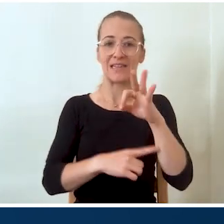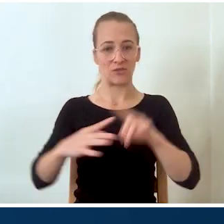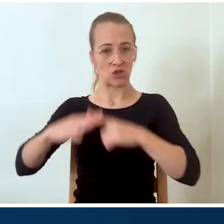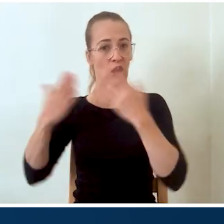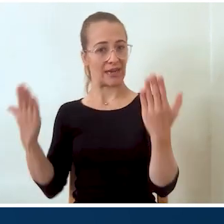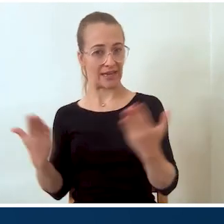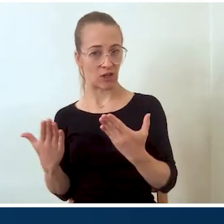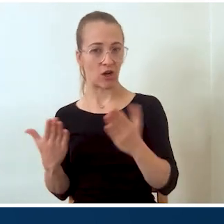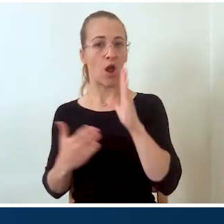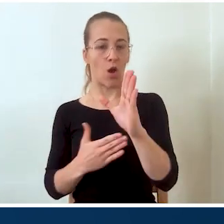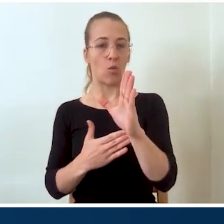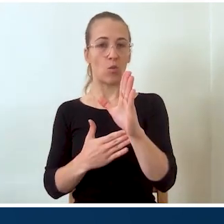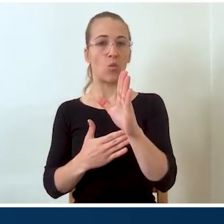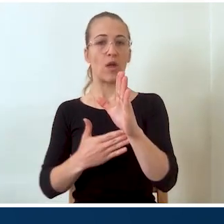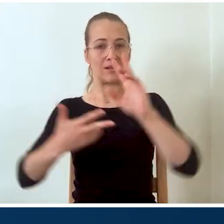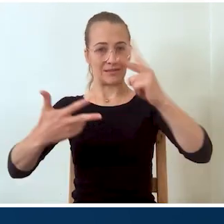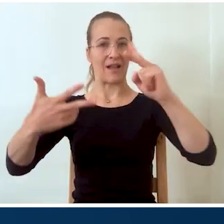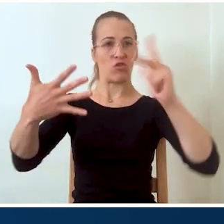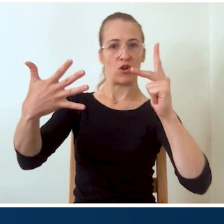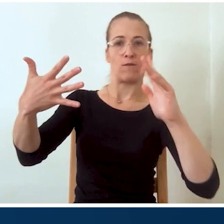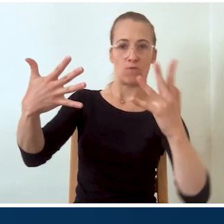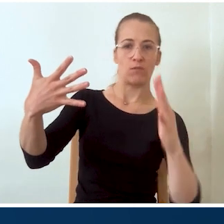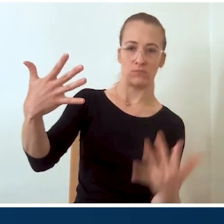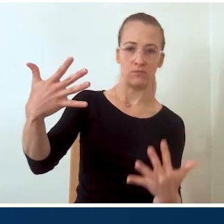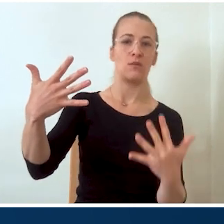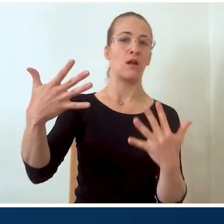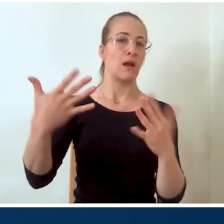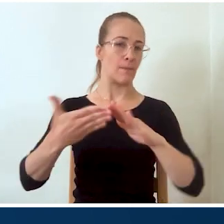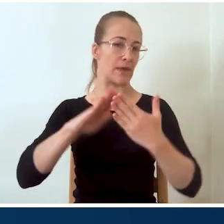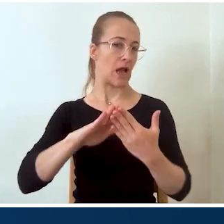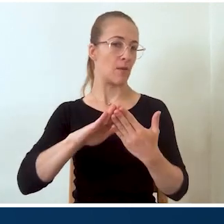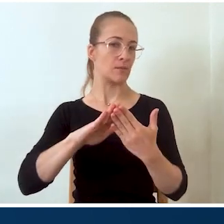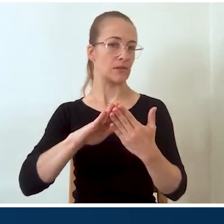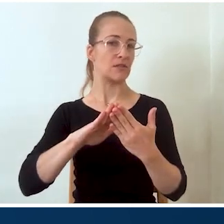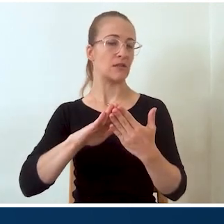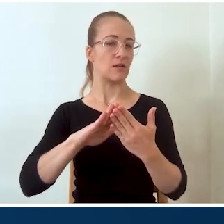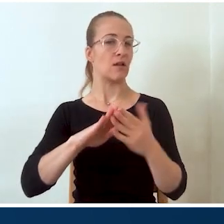then we're going to go in this direction, and then it becomes very much, like you said,